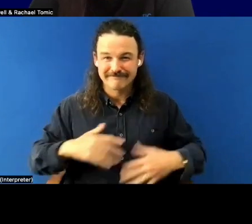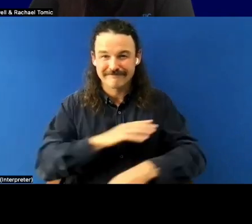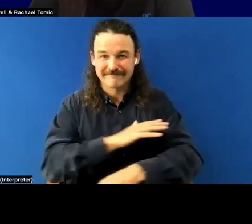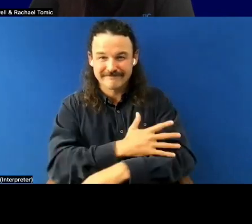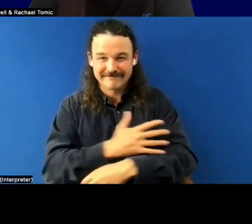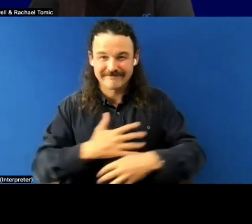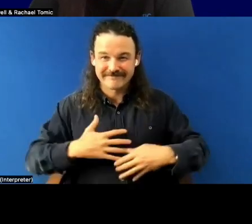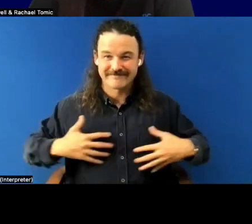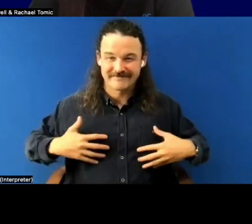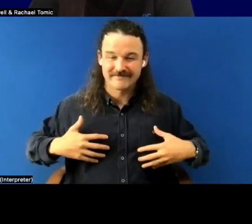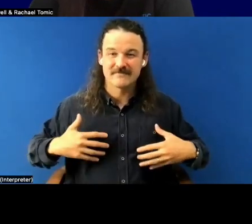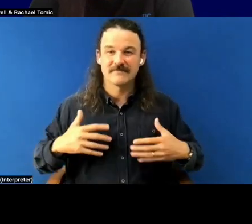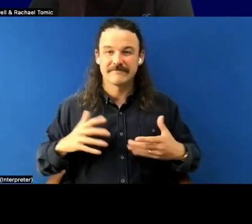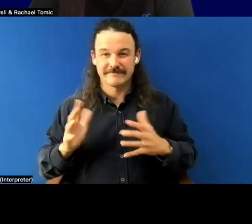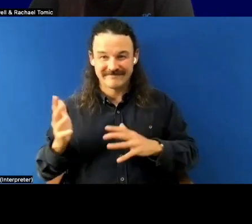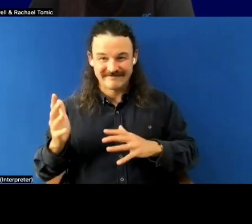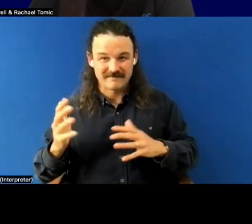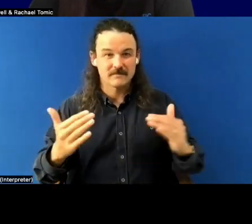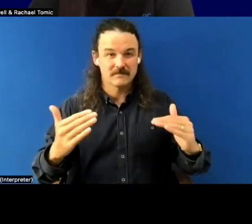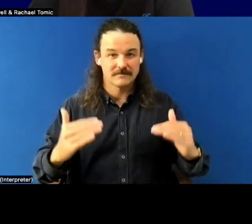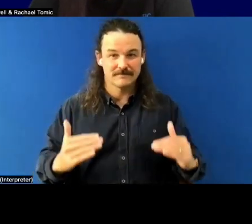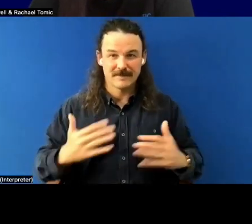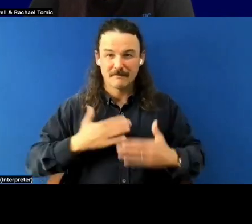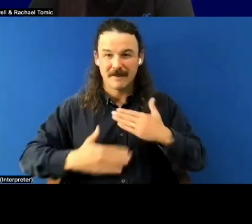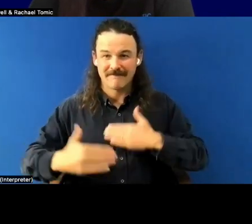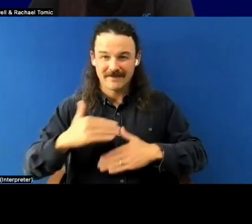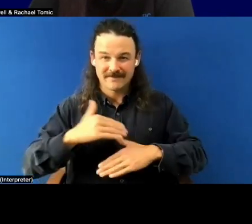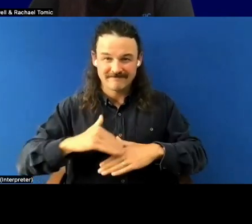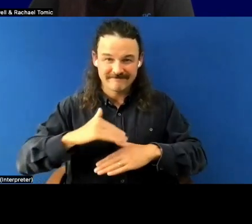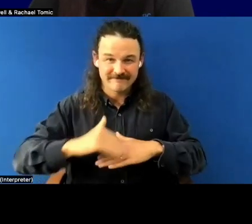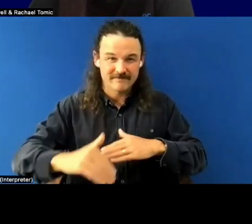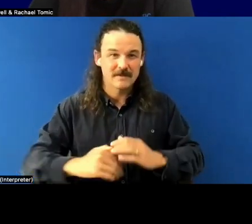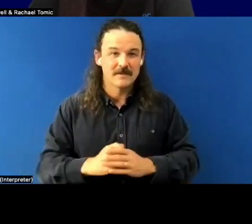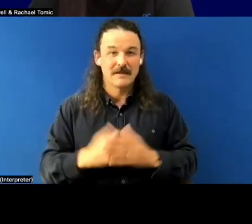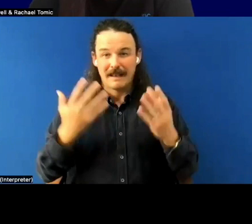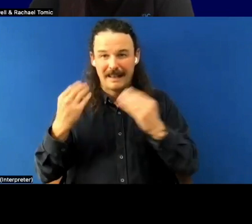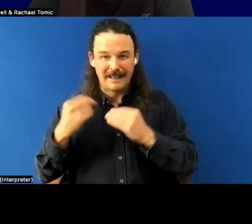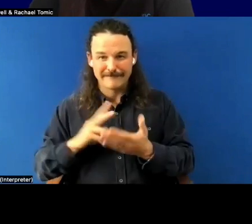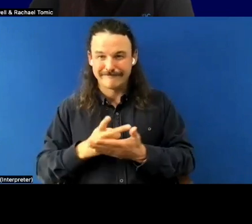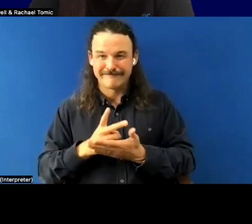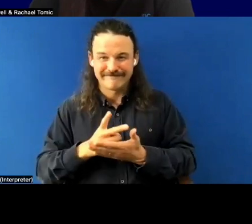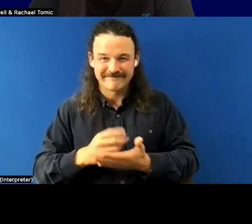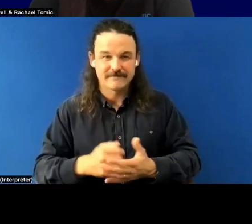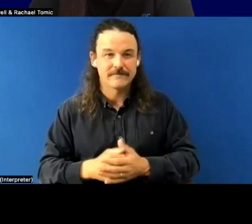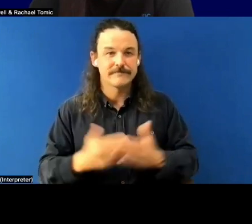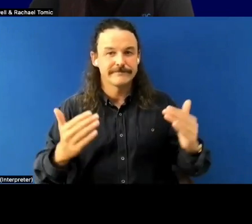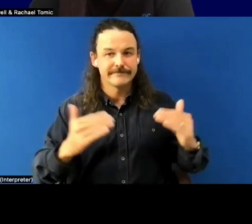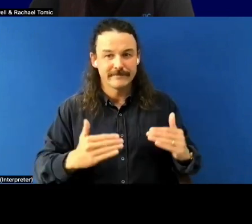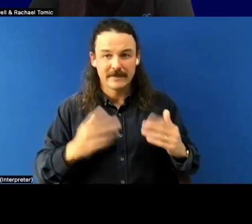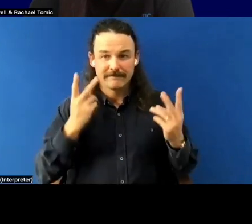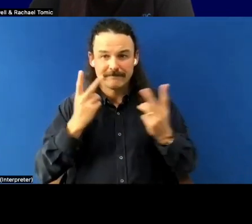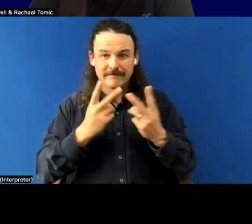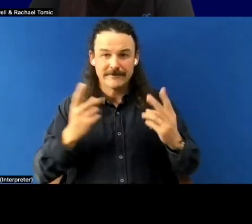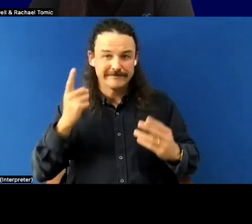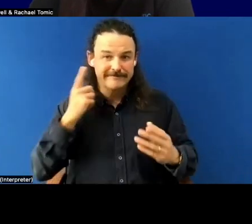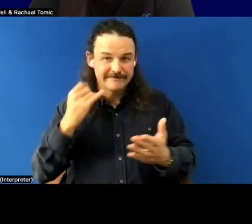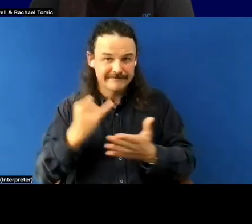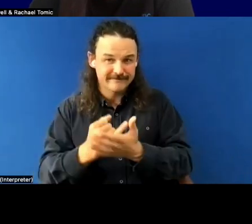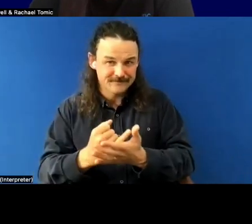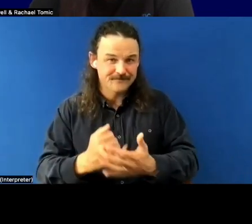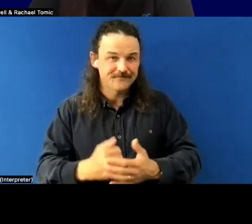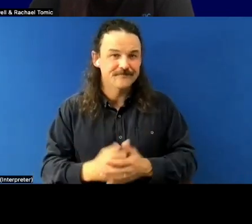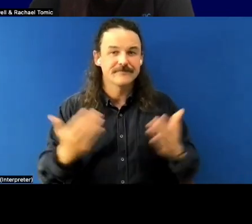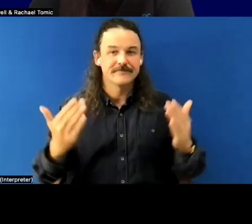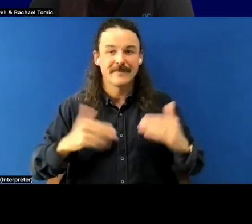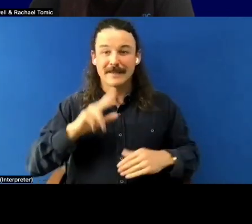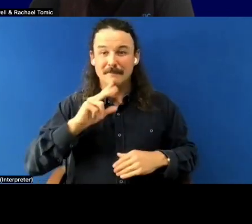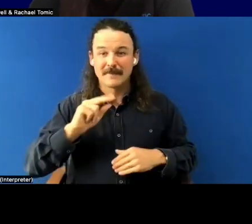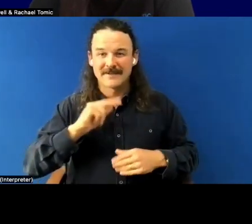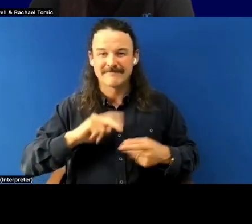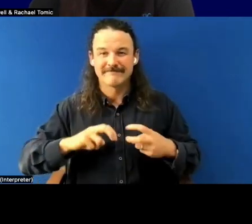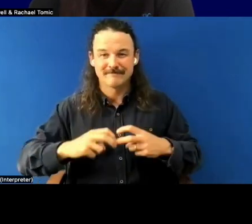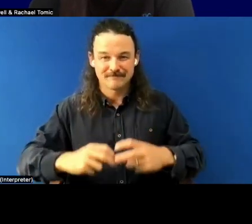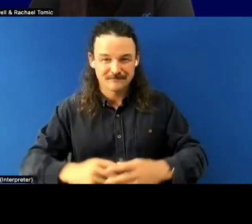behavioural disorders, sleep disorders, vision and hearing disorders and speech difficulties.